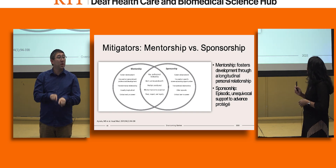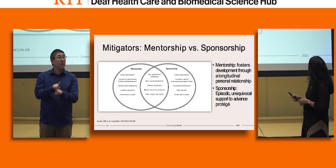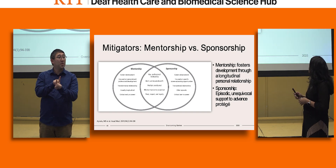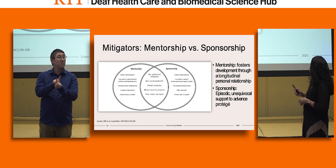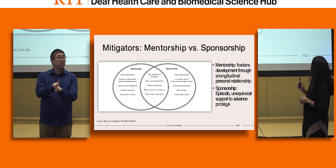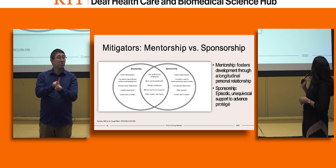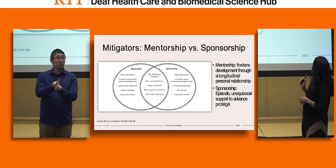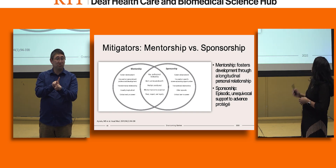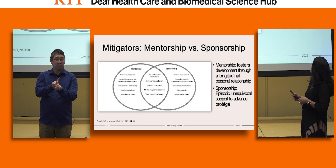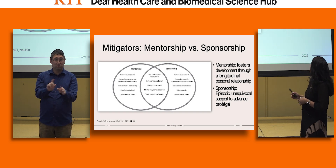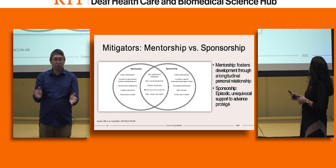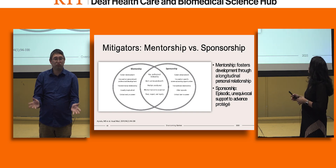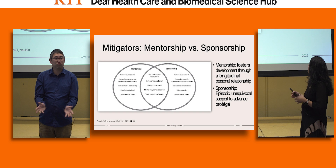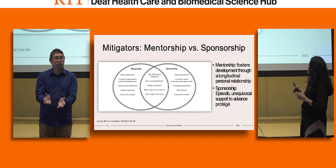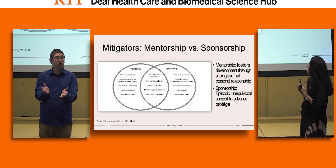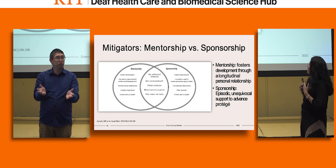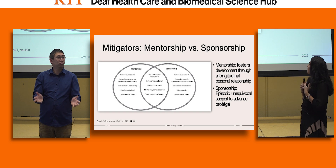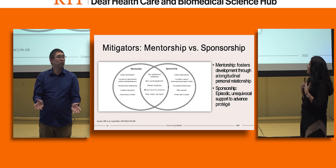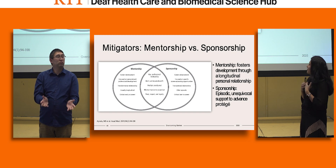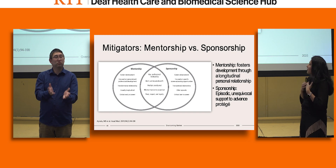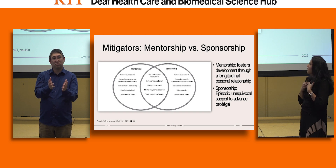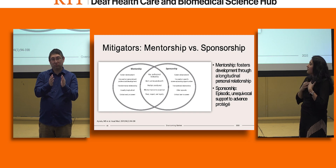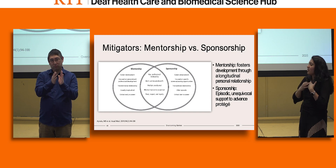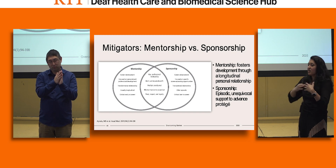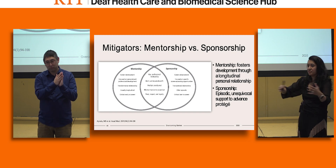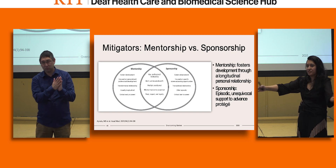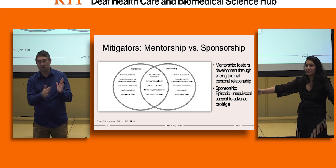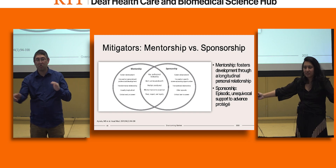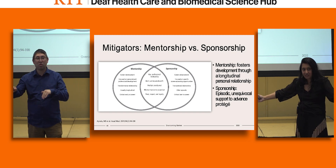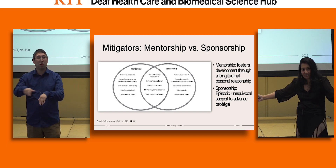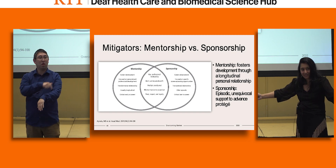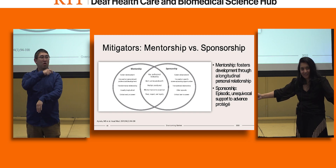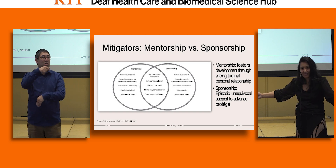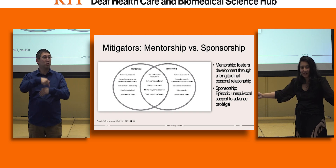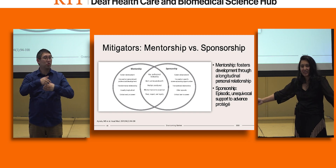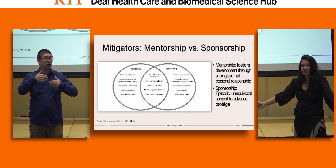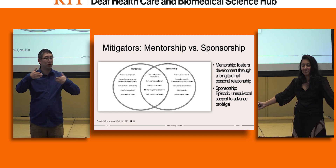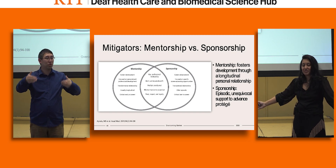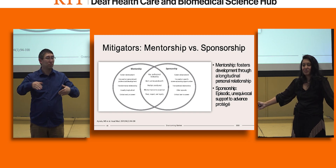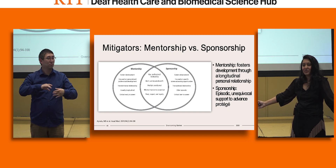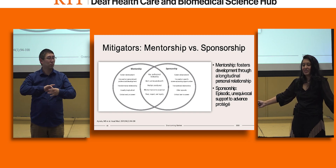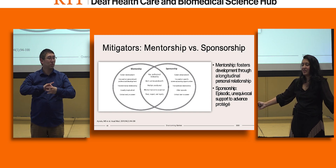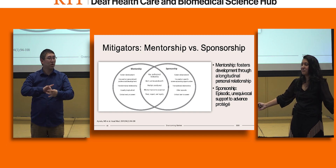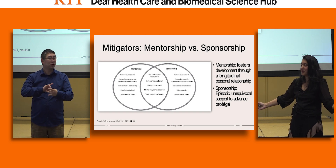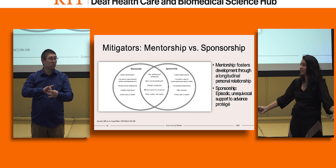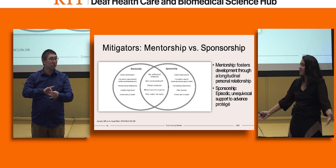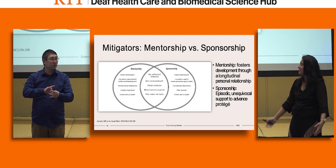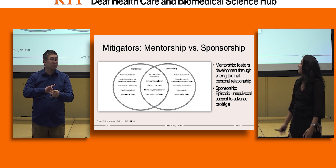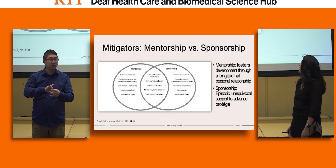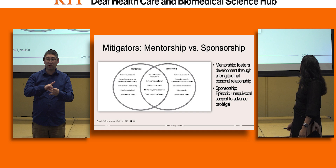Mentorship fosters through a longitudinal relationship with a mentor,